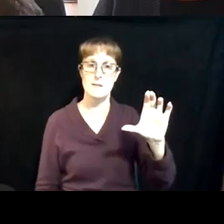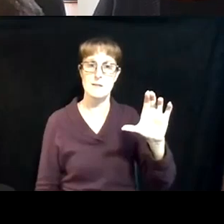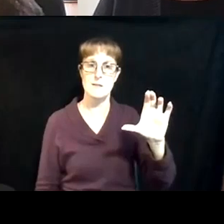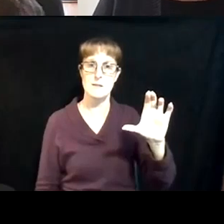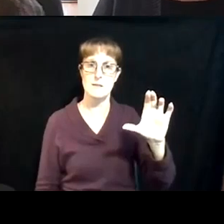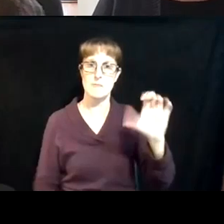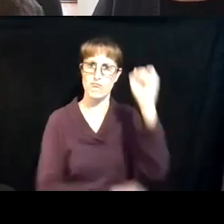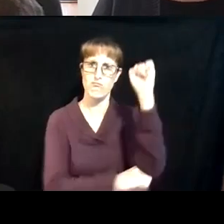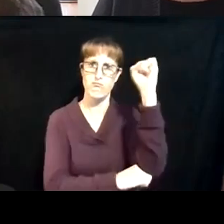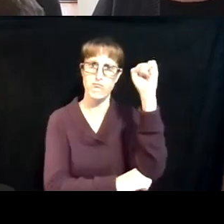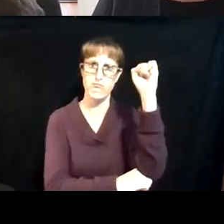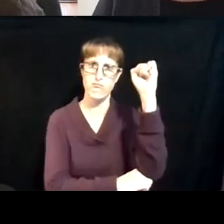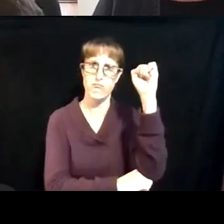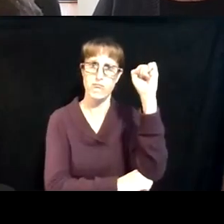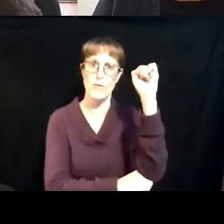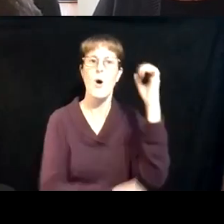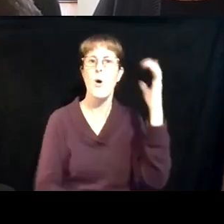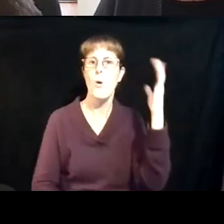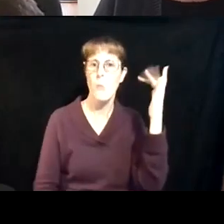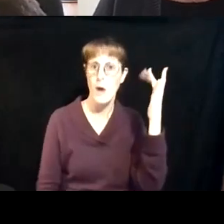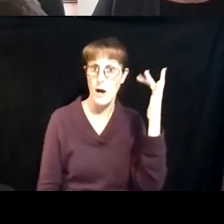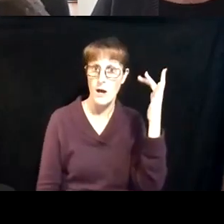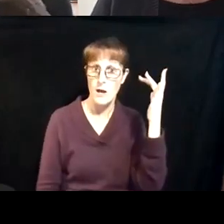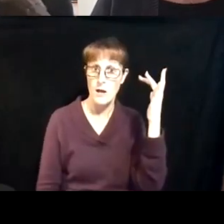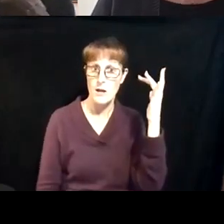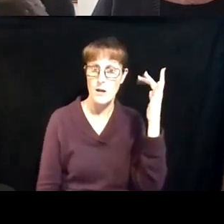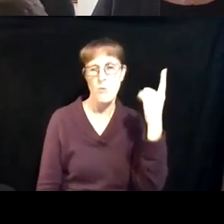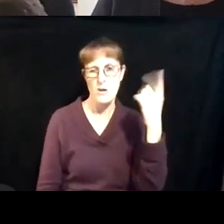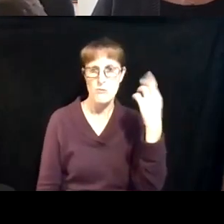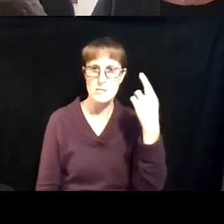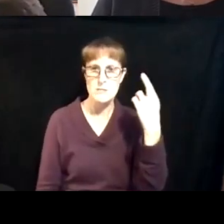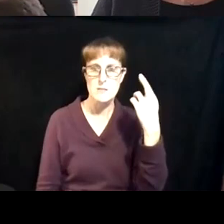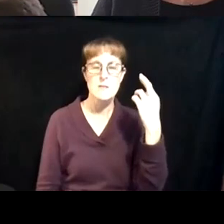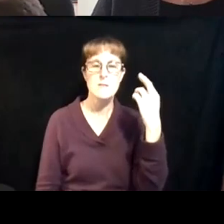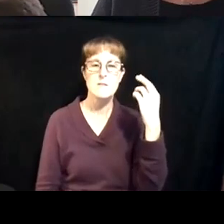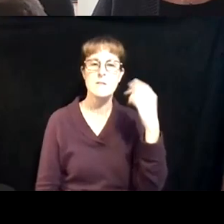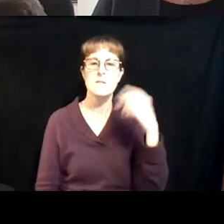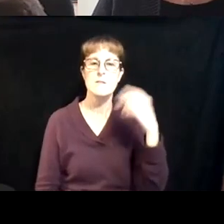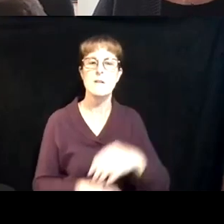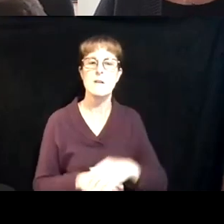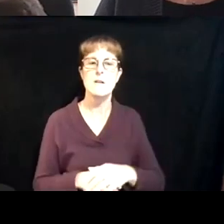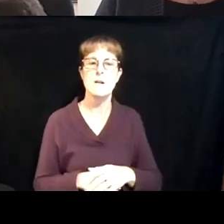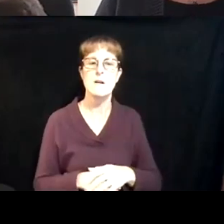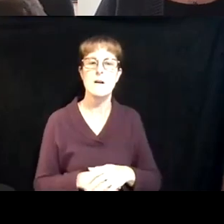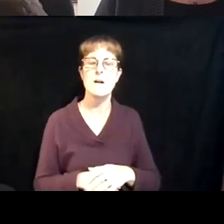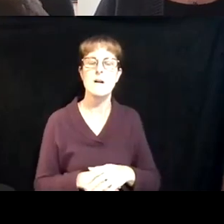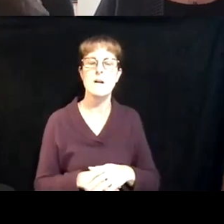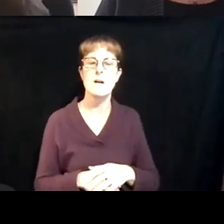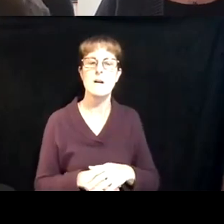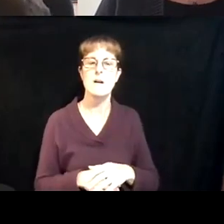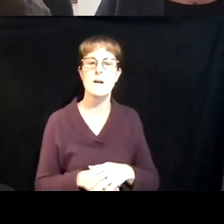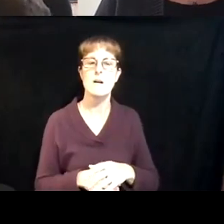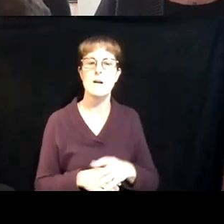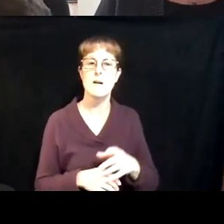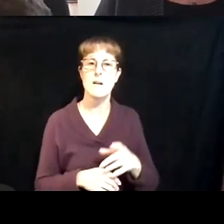stays around is that for many years that people who were there by virtue of the significance of their disability